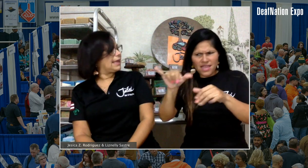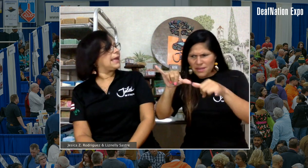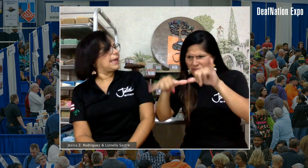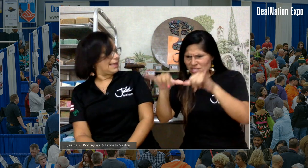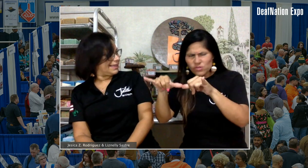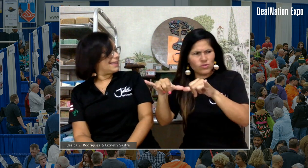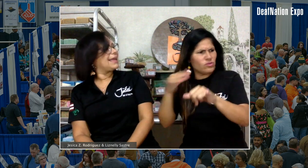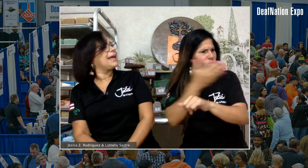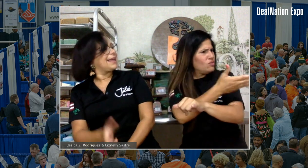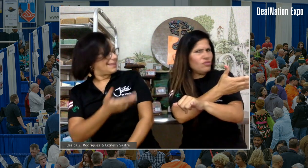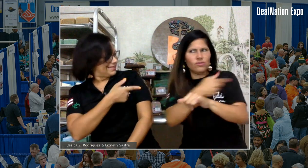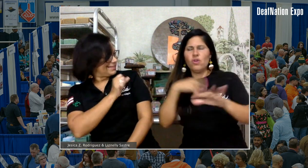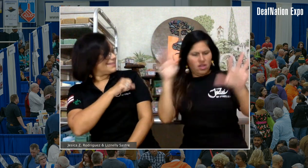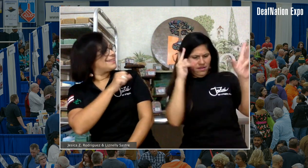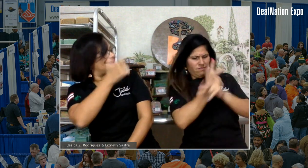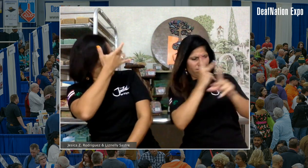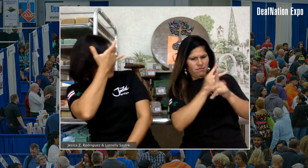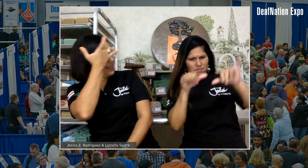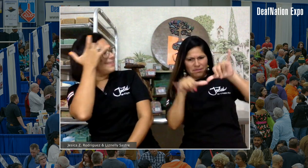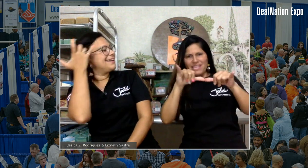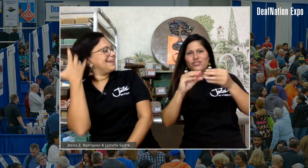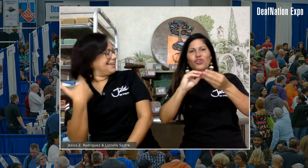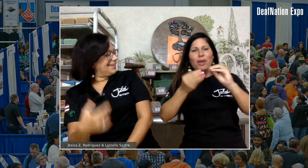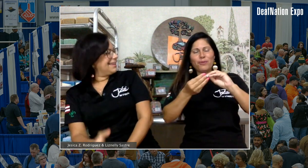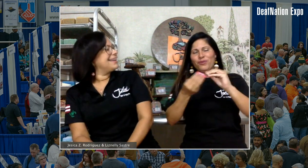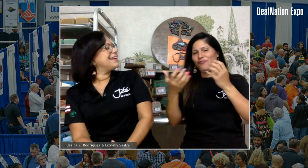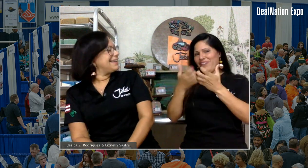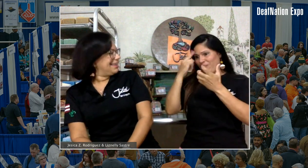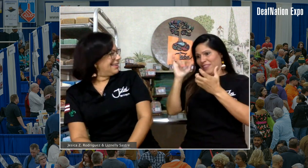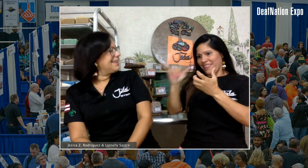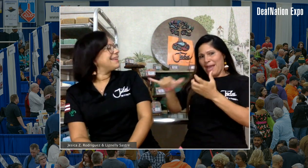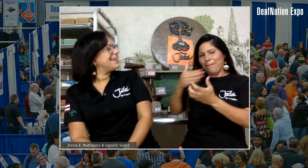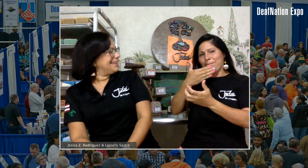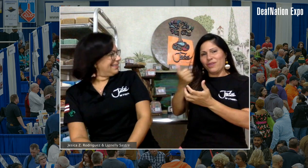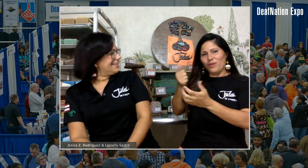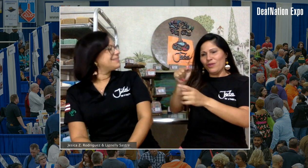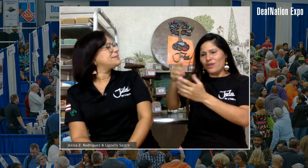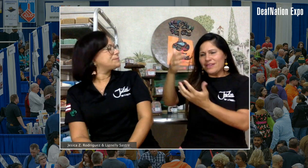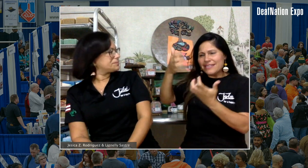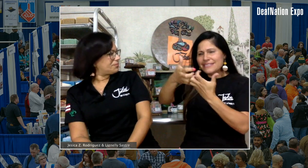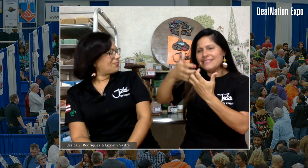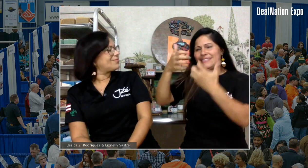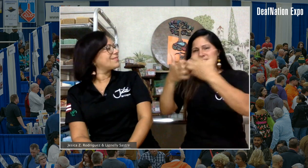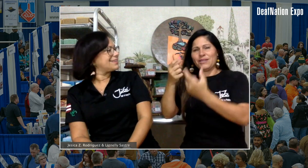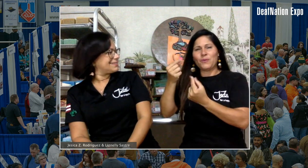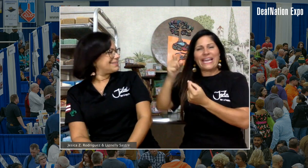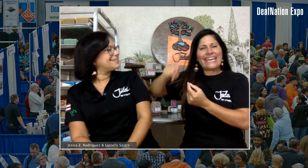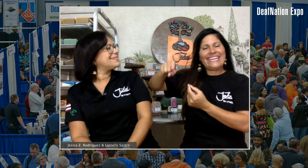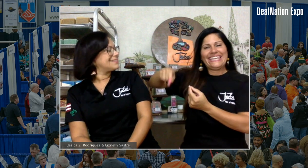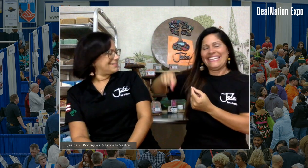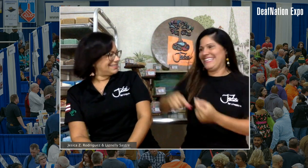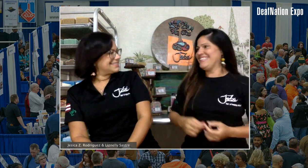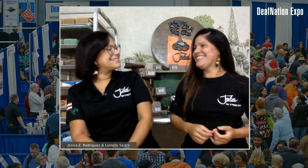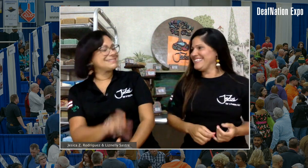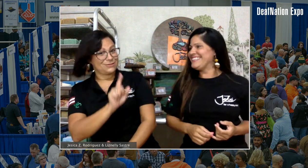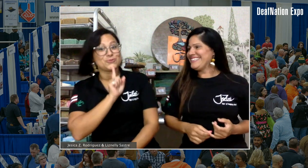like measurements and figuring out the numbers to be the best fit for each product and their needs.